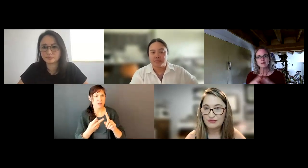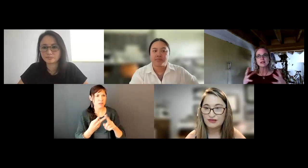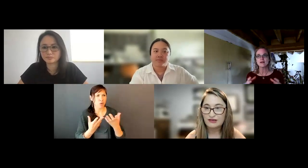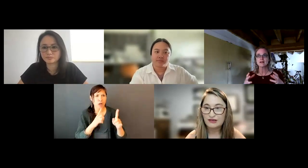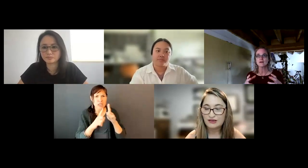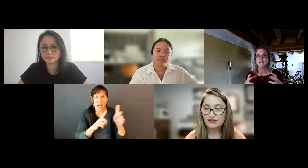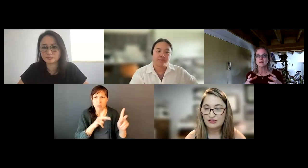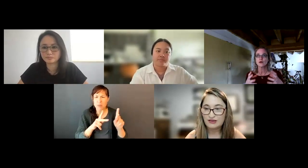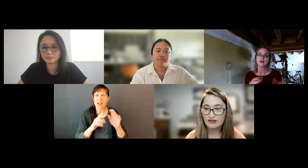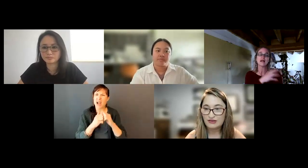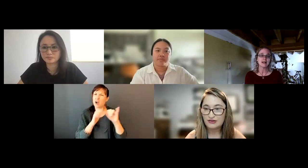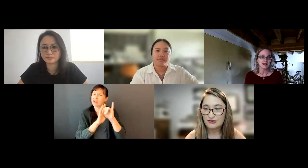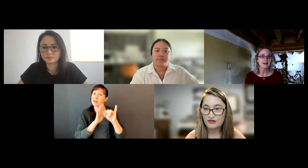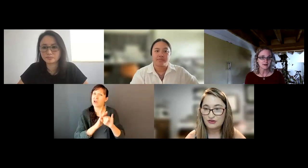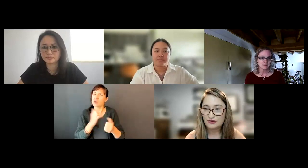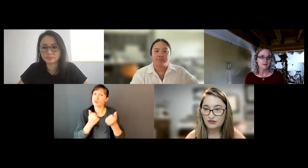what specific services were gonna meet a need?